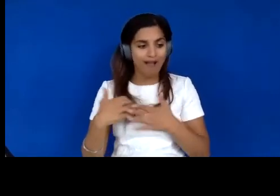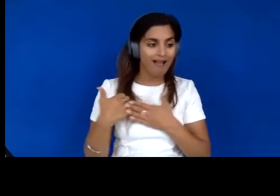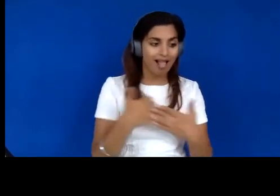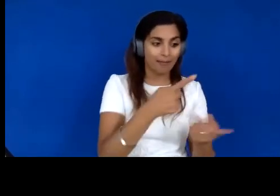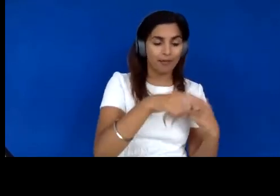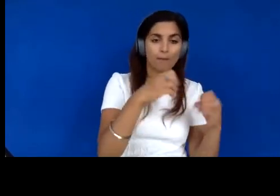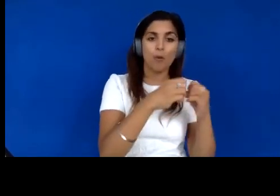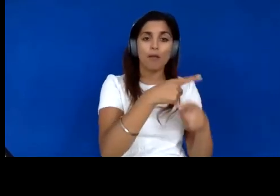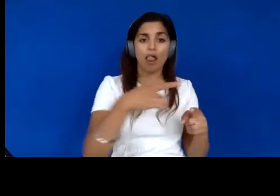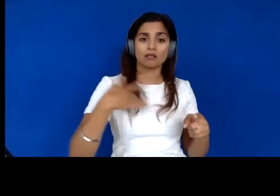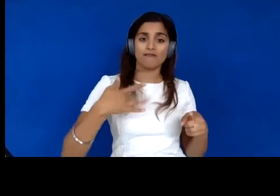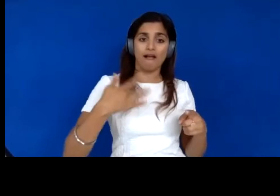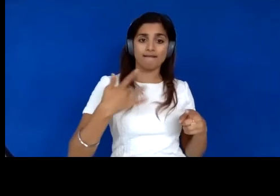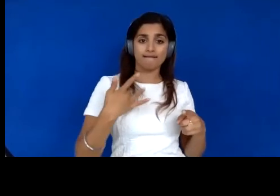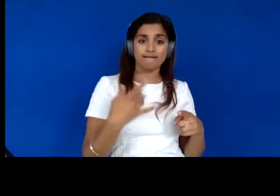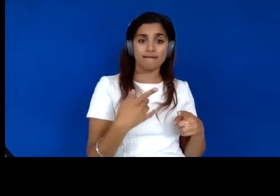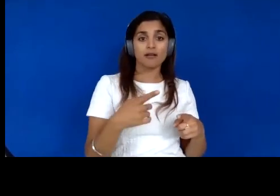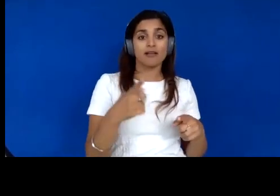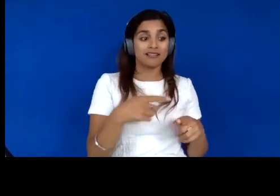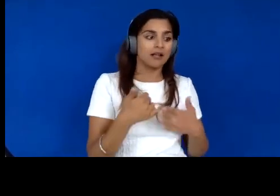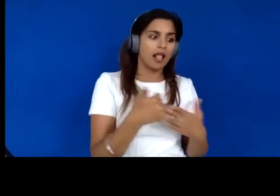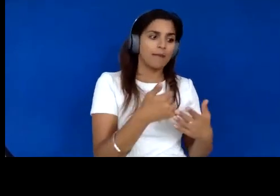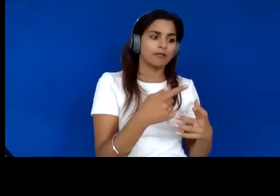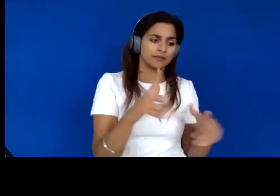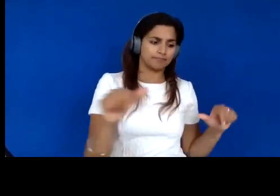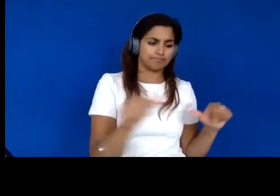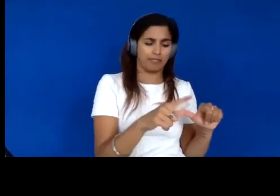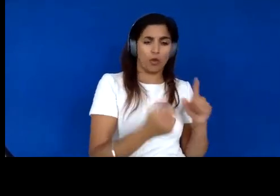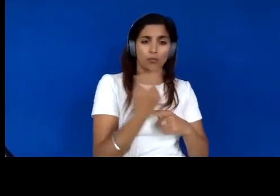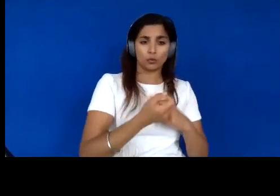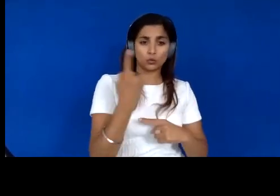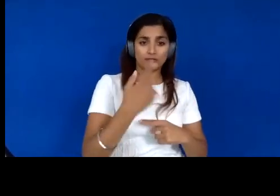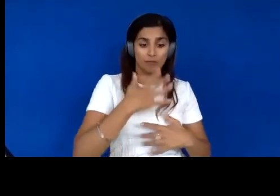and limited their opportunities for bodily self-determination I examine